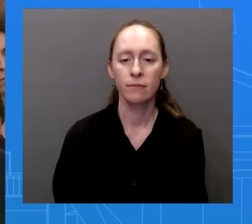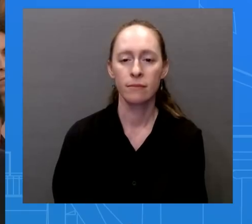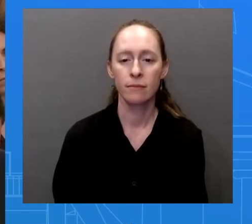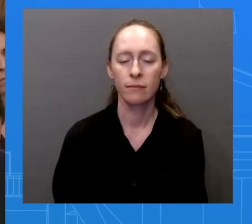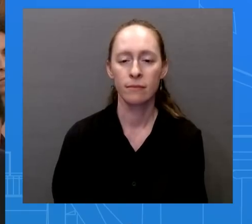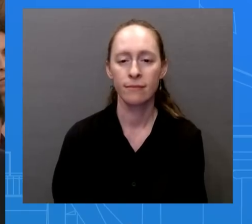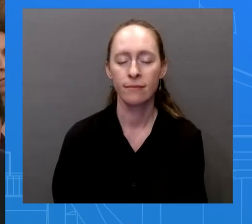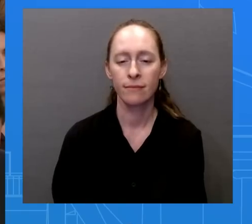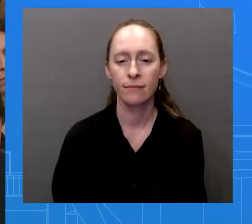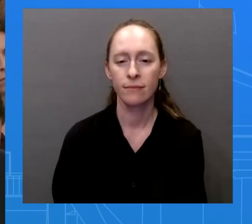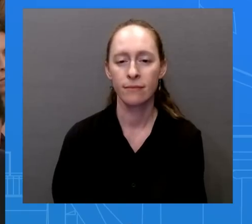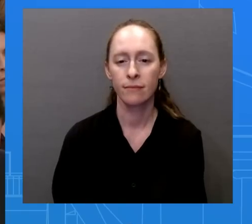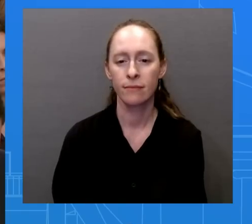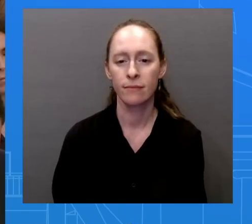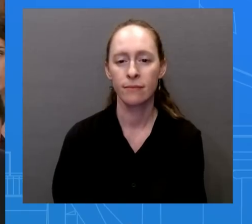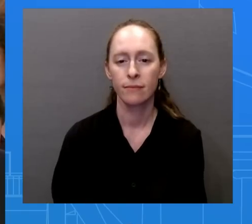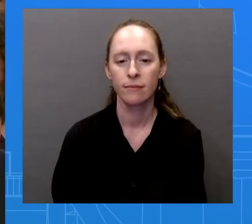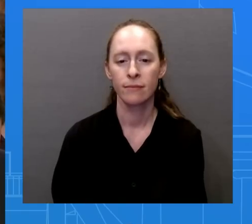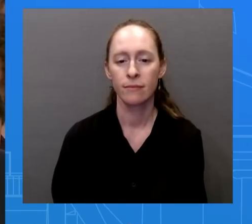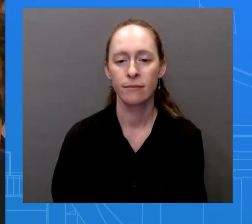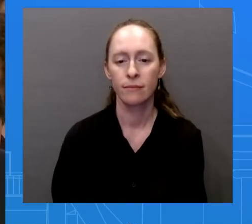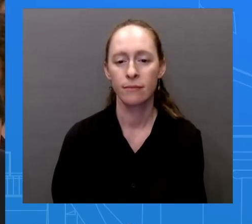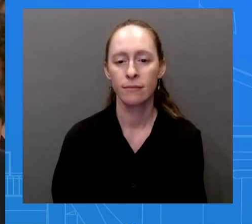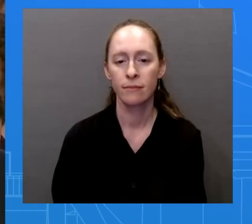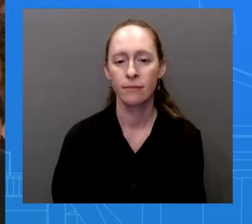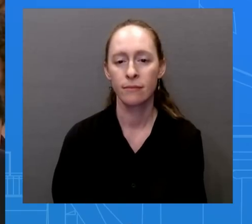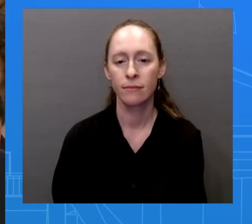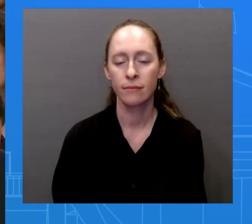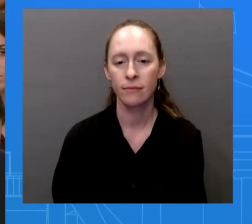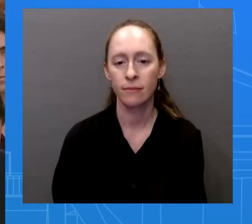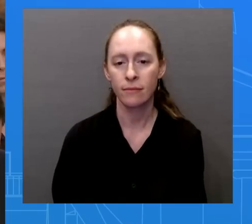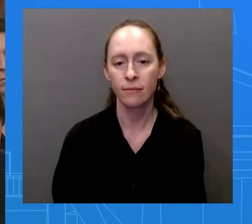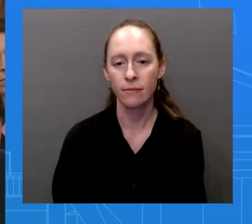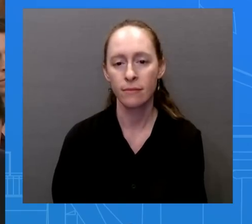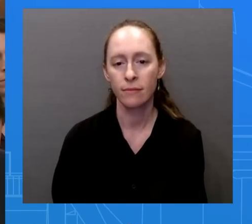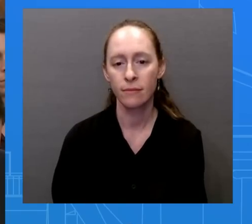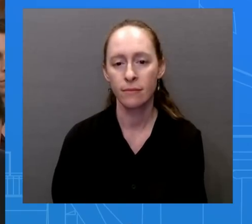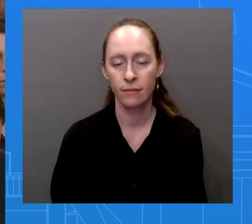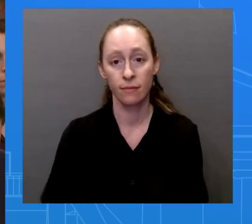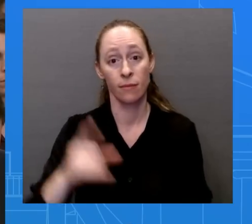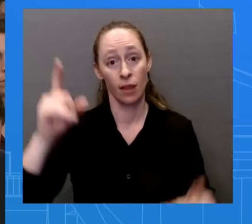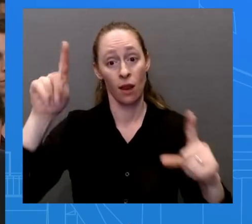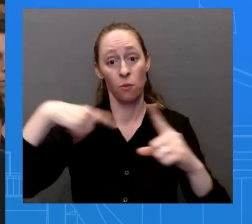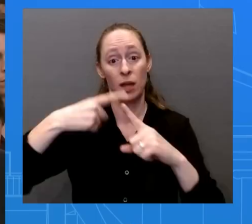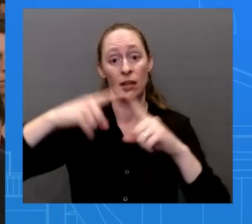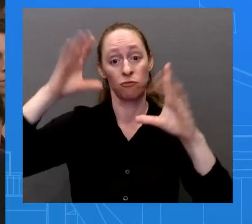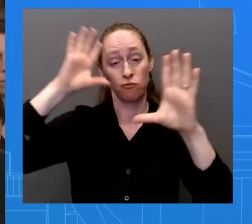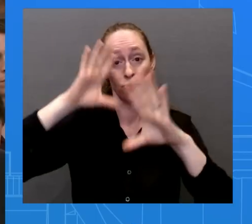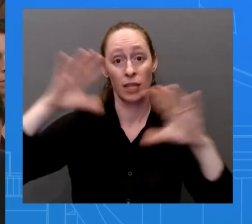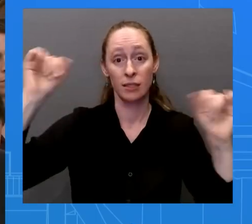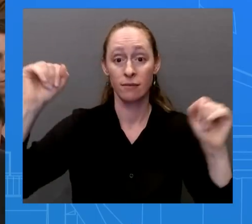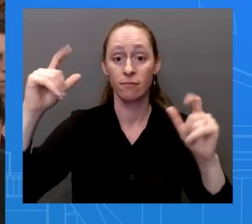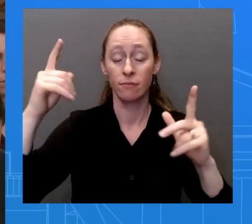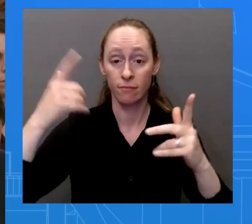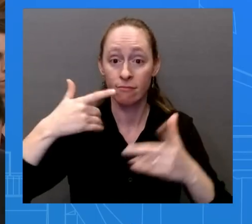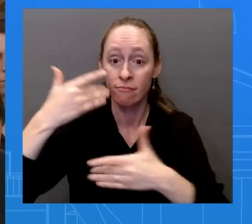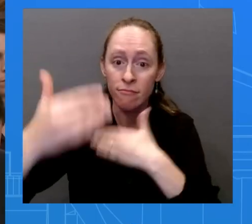I wonder if he's followed the situation on the Los Angeles City Council with Nury Martinez and the leaked recording of her using racist remarks